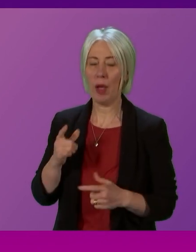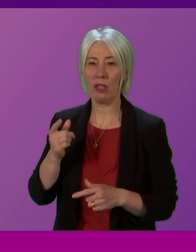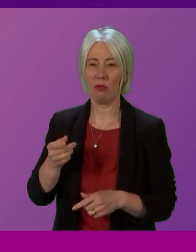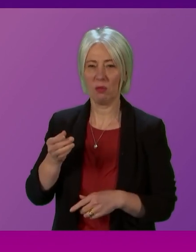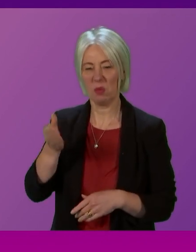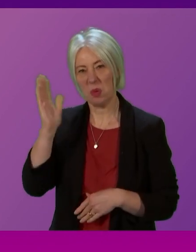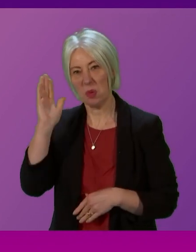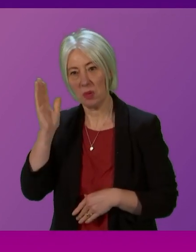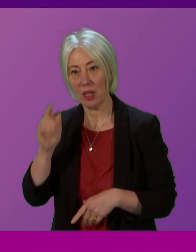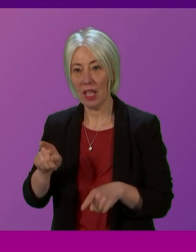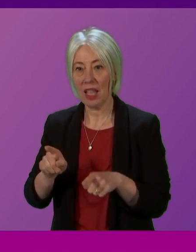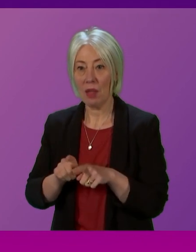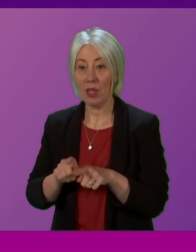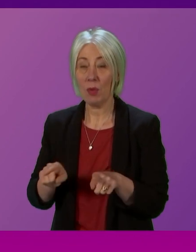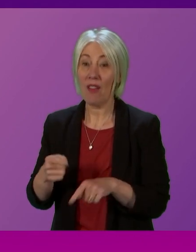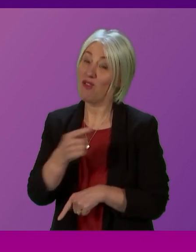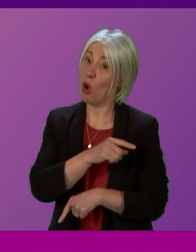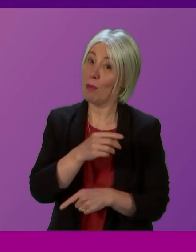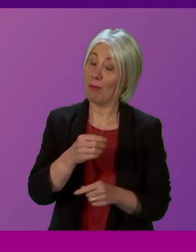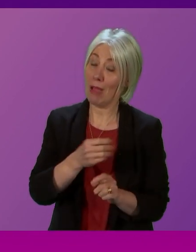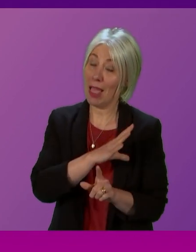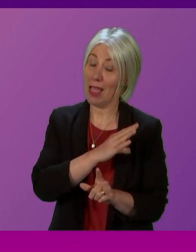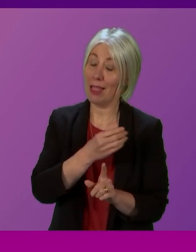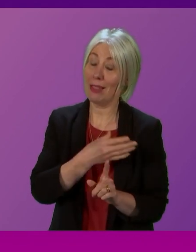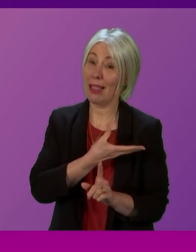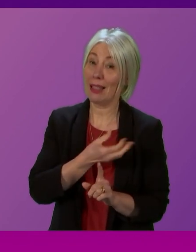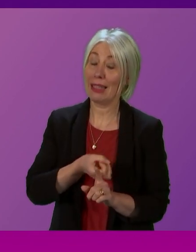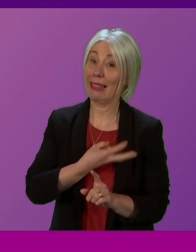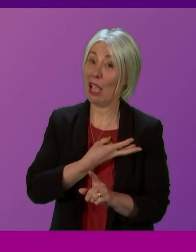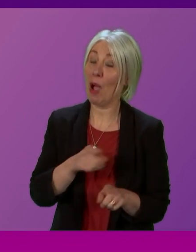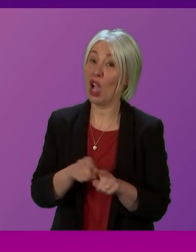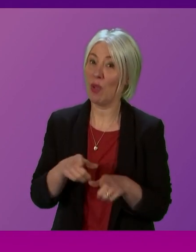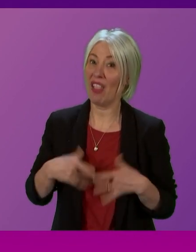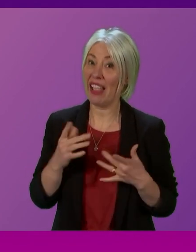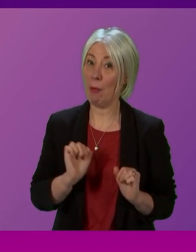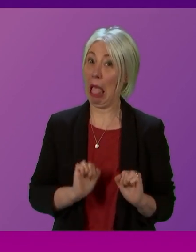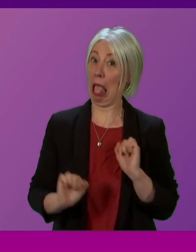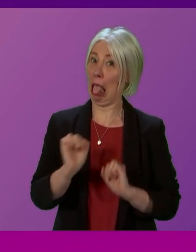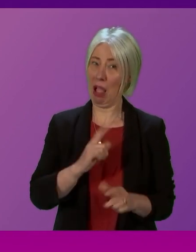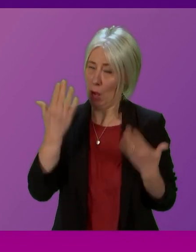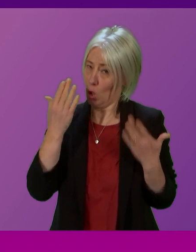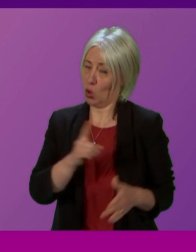I also detected a bit of discomfort among Labour members, although I am not quite so sure why that should be the case.